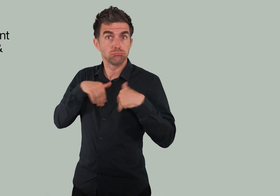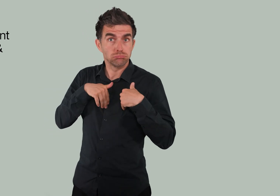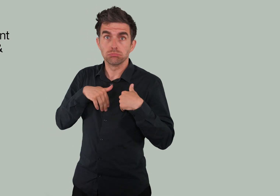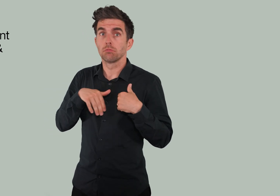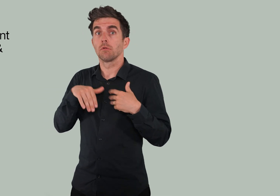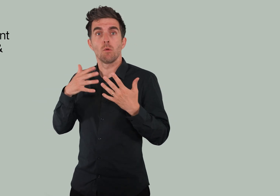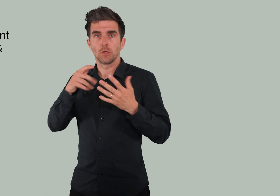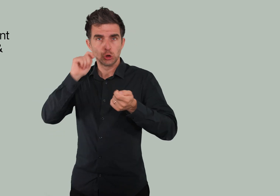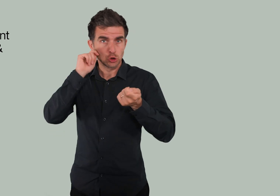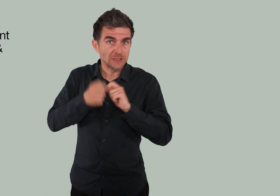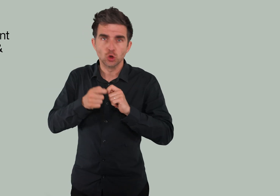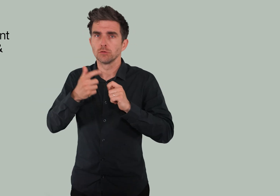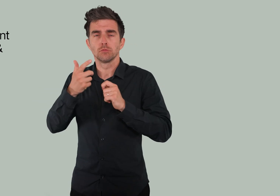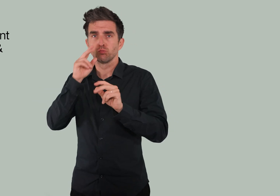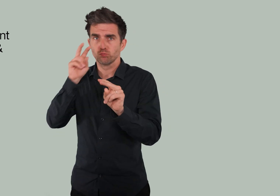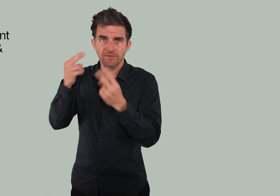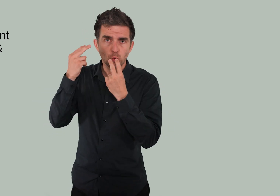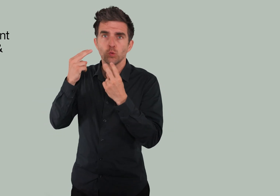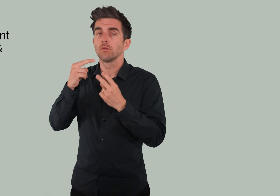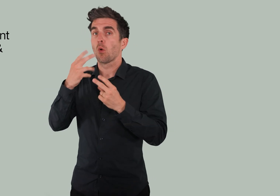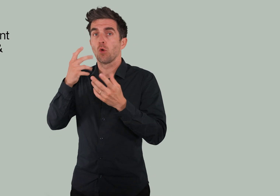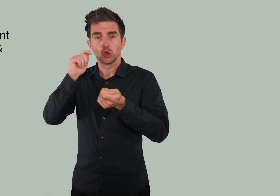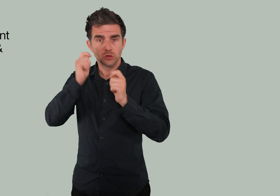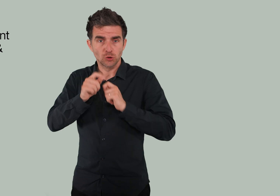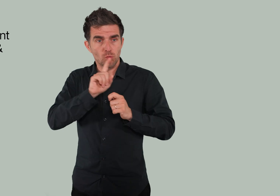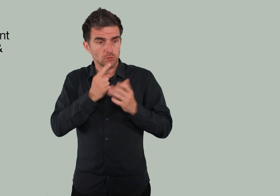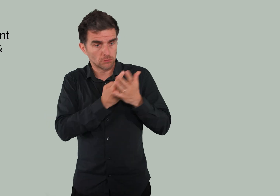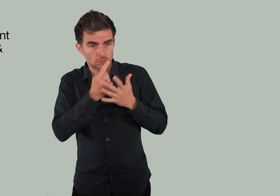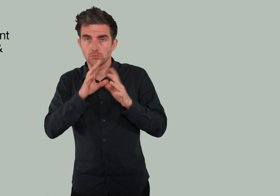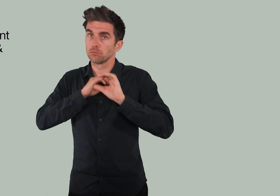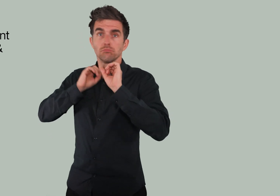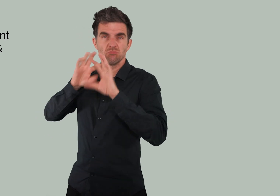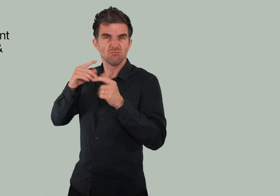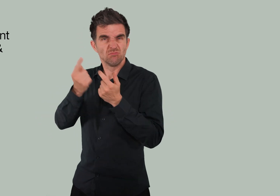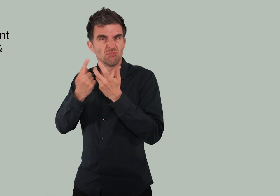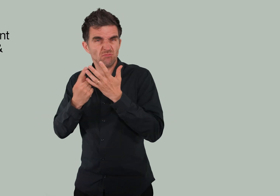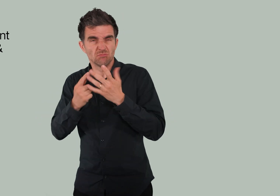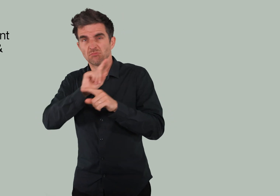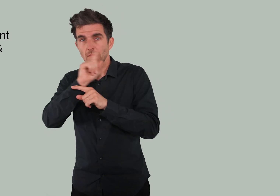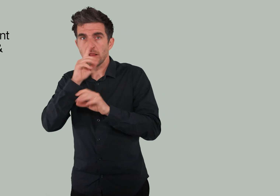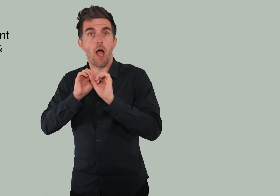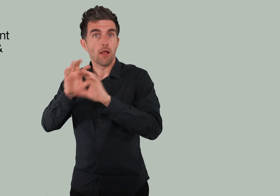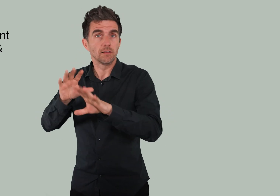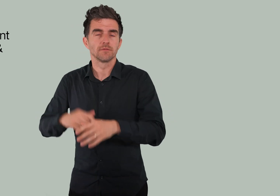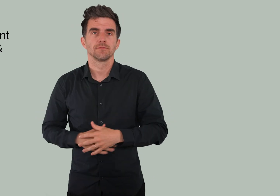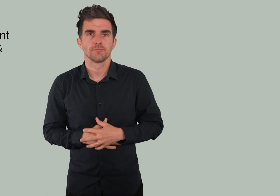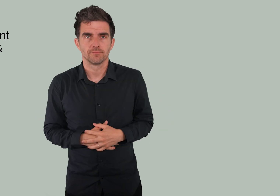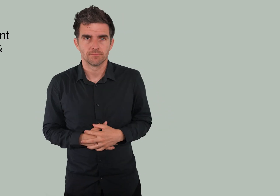from the process, unless they later return due to a review or change in circumstances.